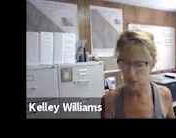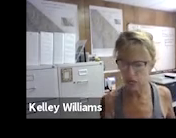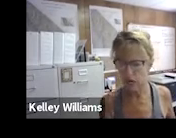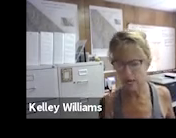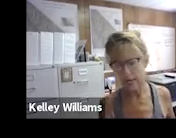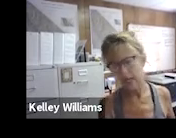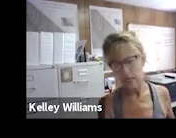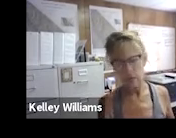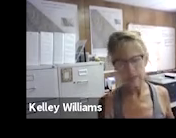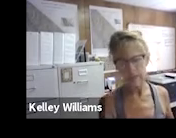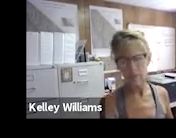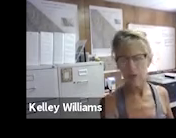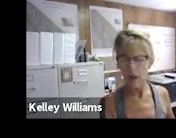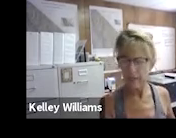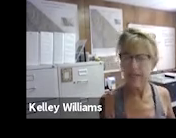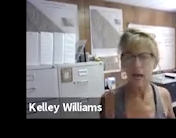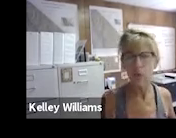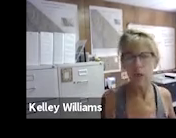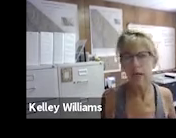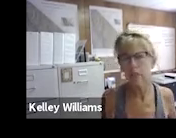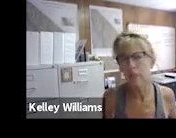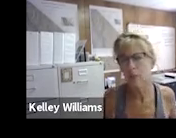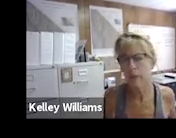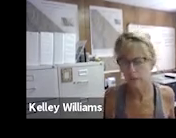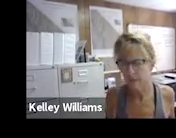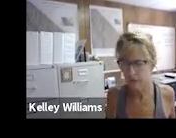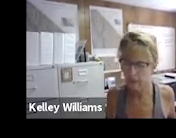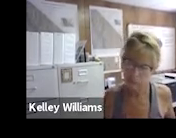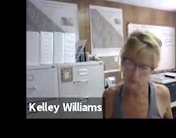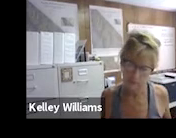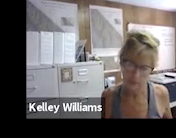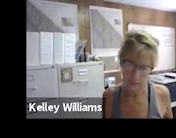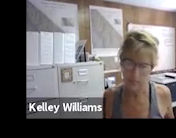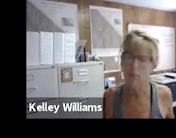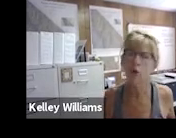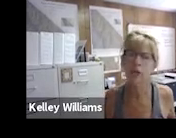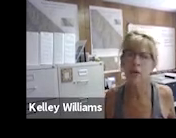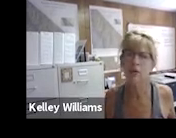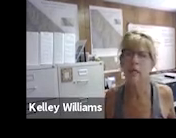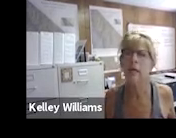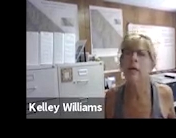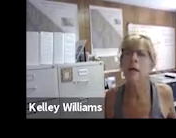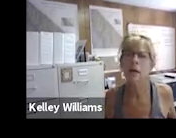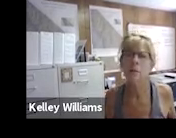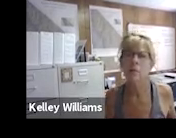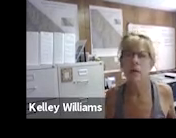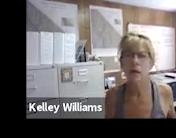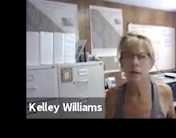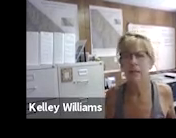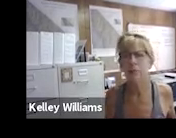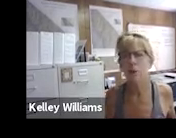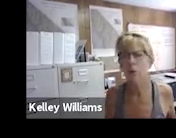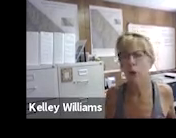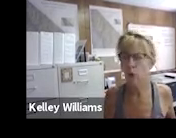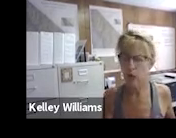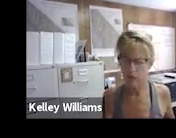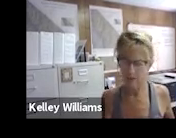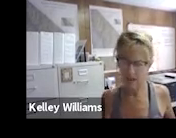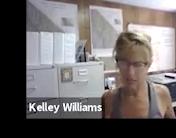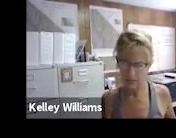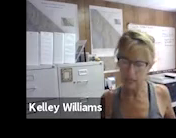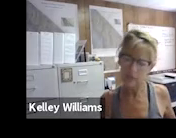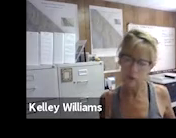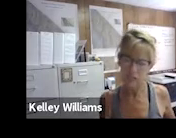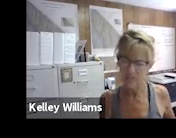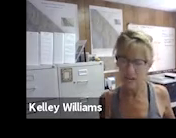Kelley Williams: It really does help we did just have a big earthquake in July, it was not in our county, but we can feel it, it was up in the mono county.